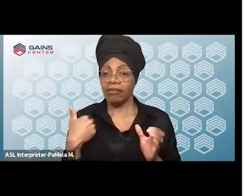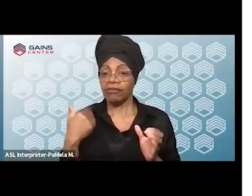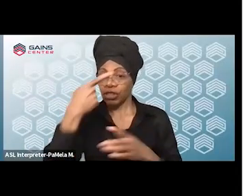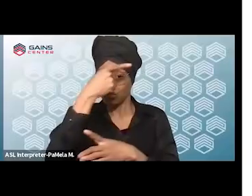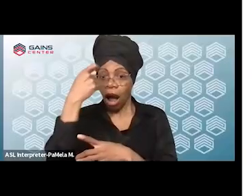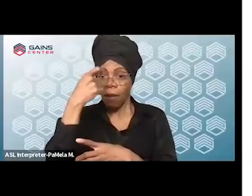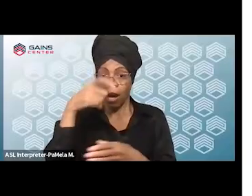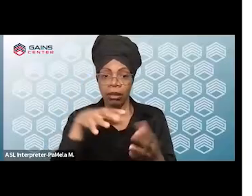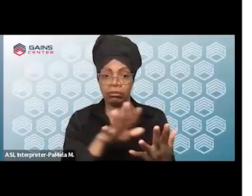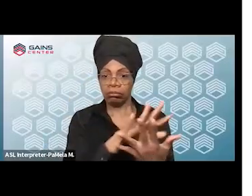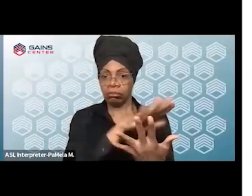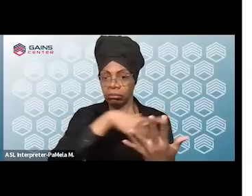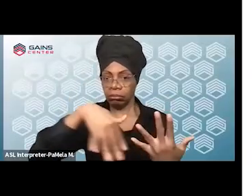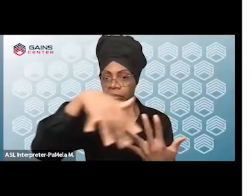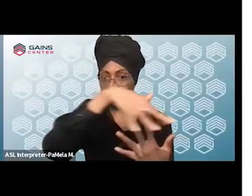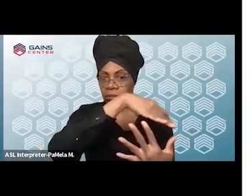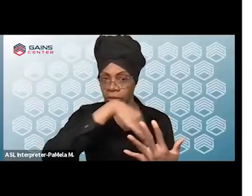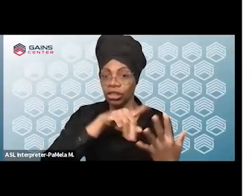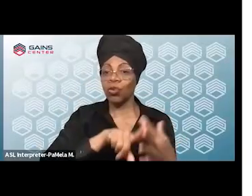We have to start with screening and assessment.